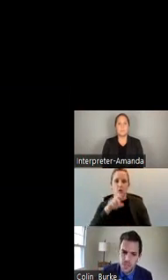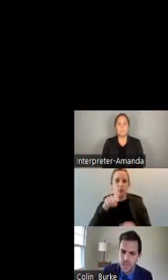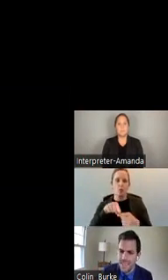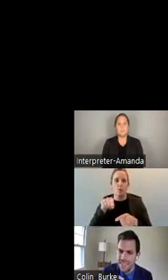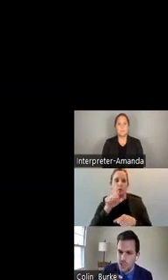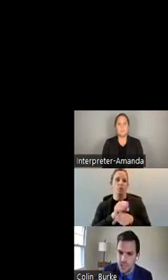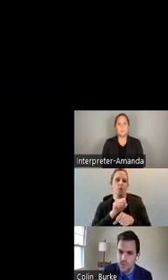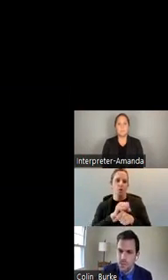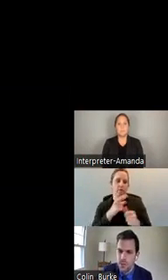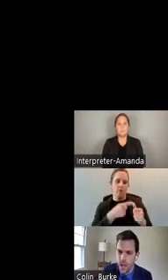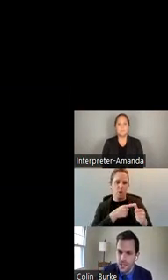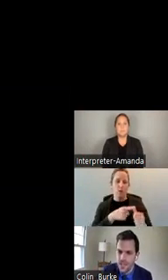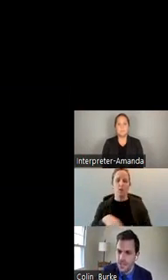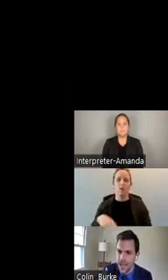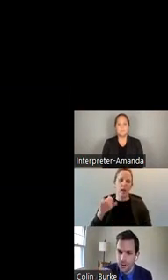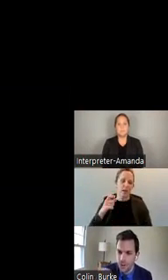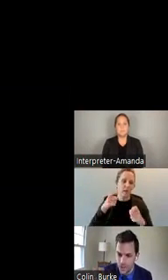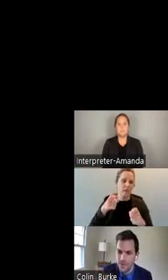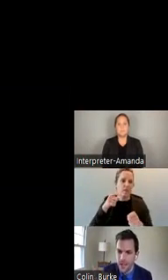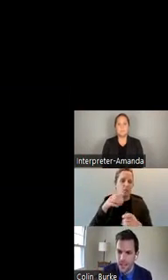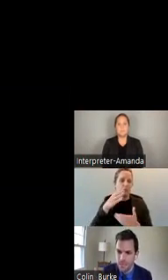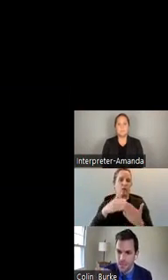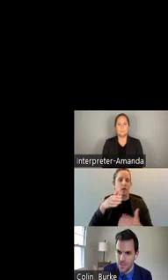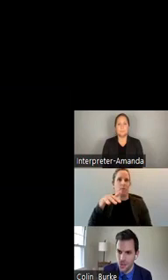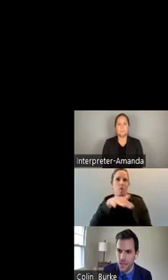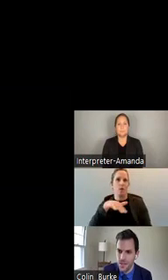especially I think just to give a little bit of context to how grateful I am to the center of